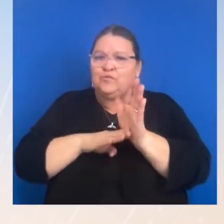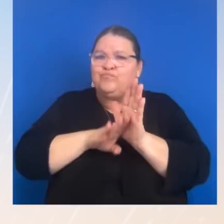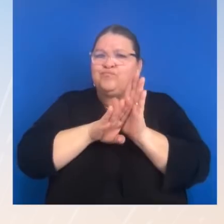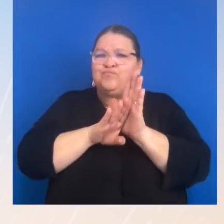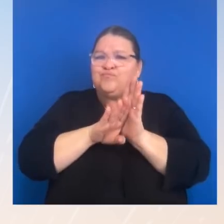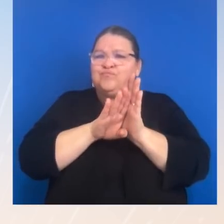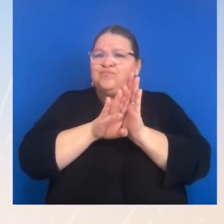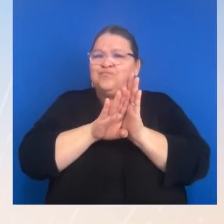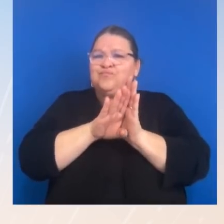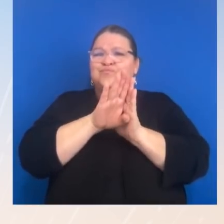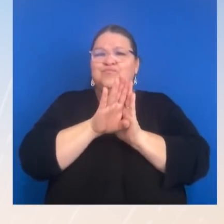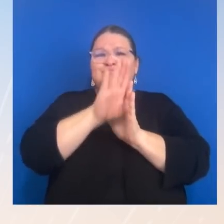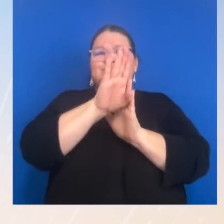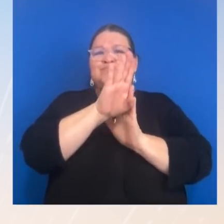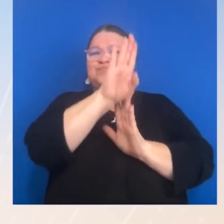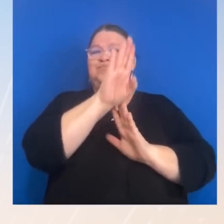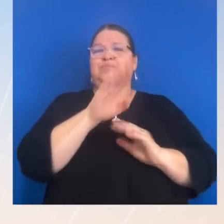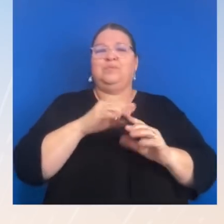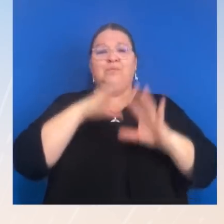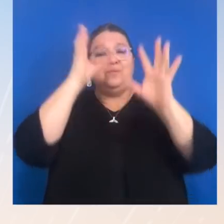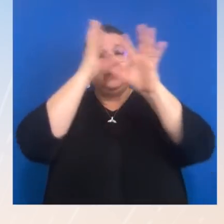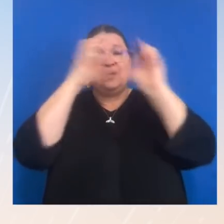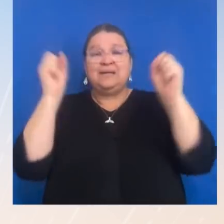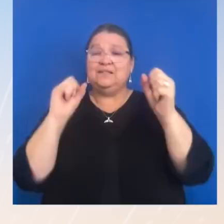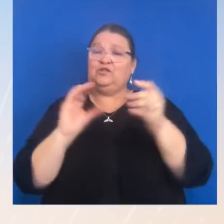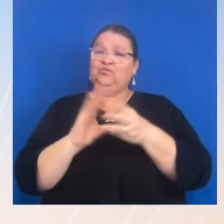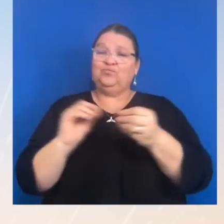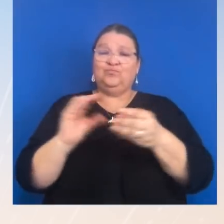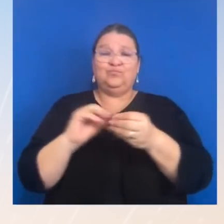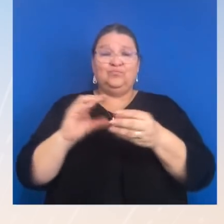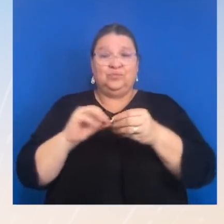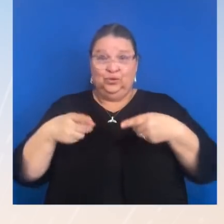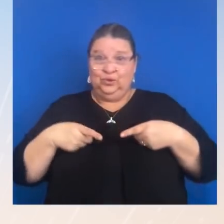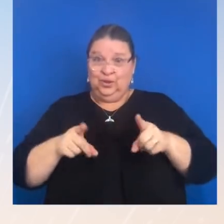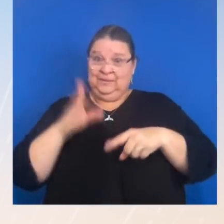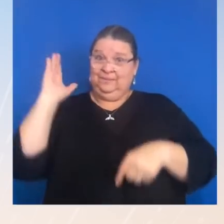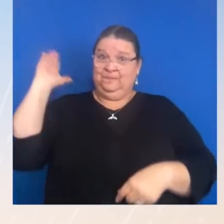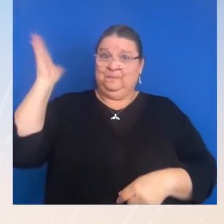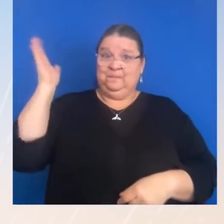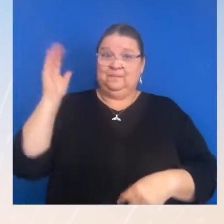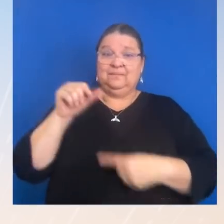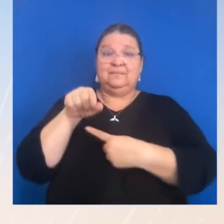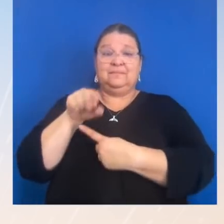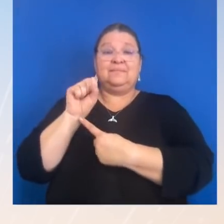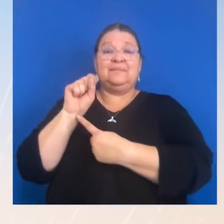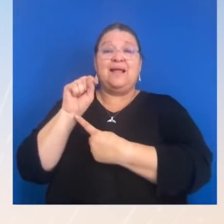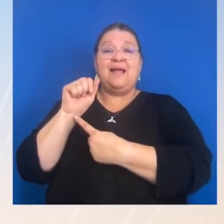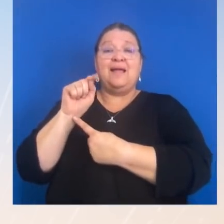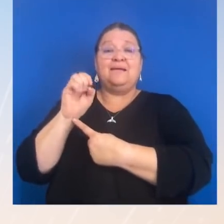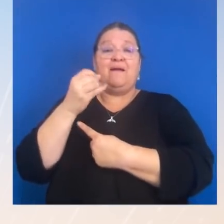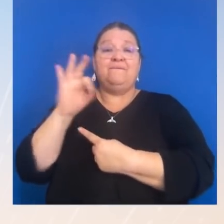talk about this in the State of the Union -- inflation and costs are an issue that we will continue to focus. It's a top priority for him.